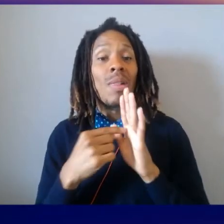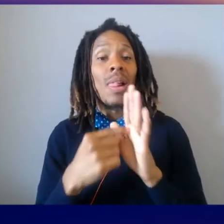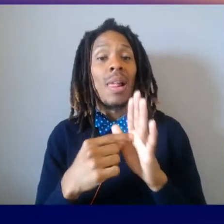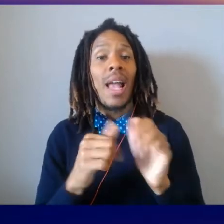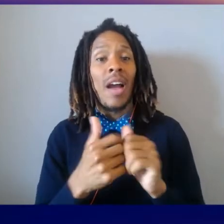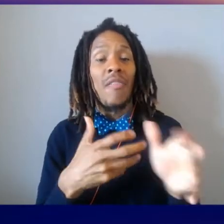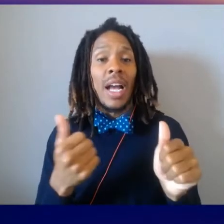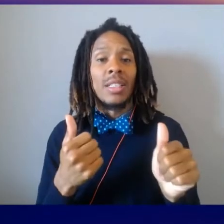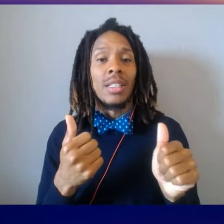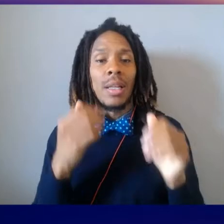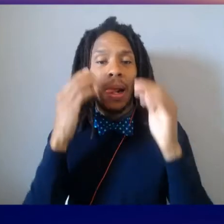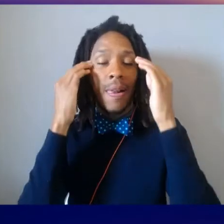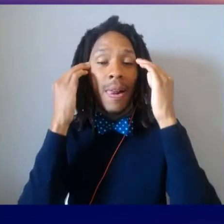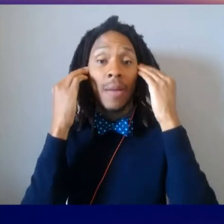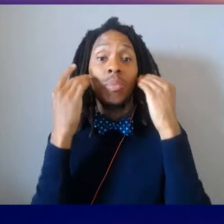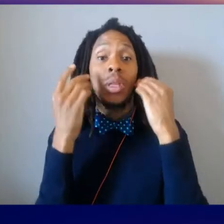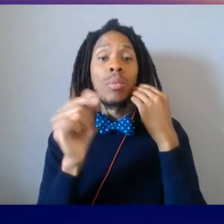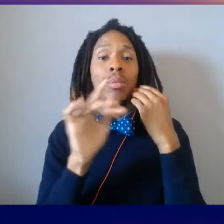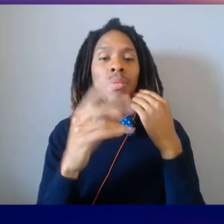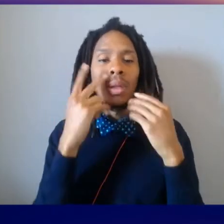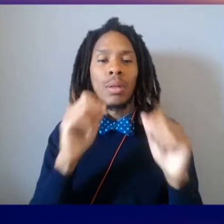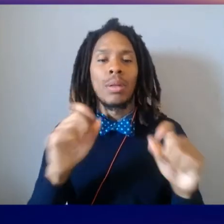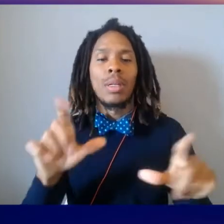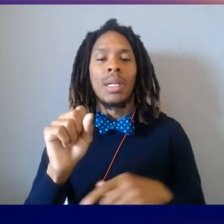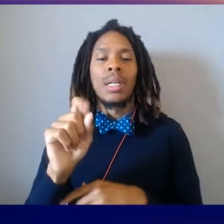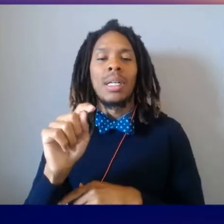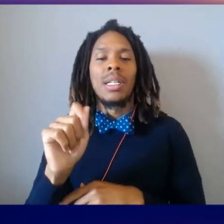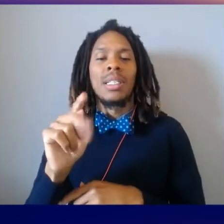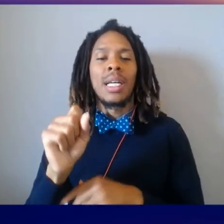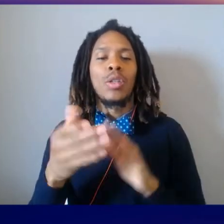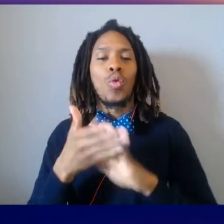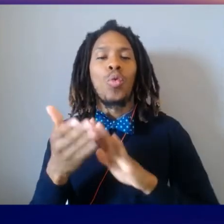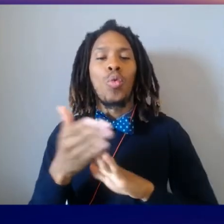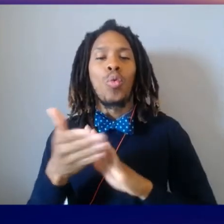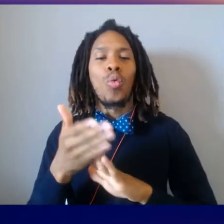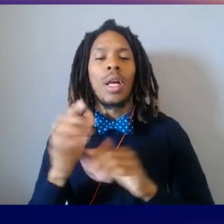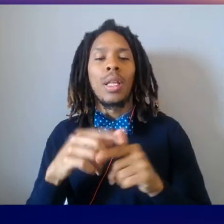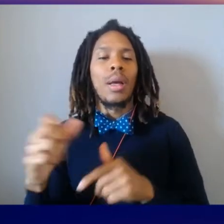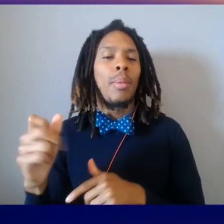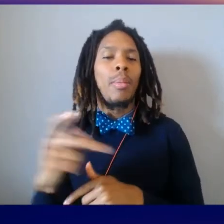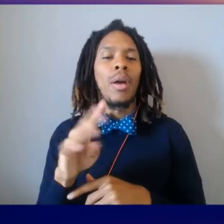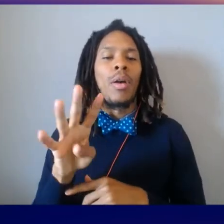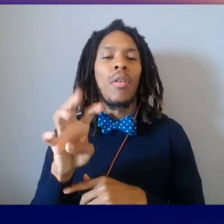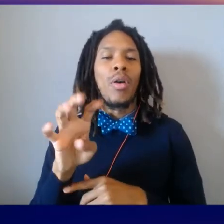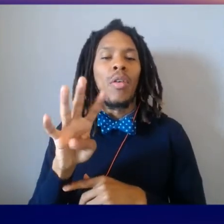As soon as I do that, I get a status here, running, and it returned quickly 443 records.